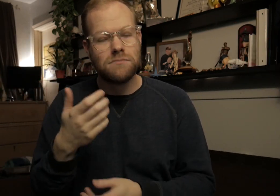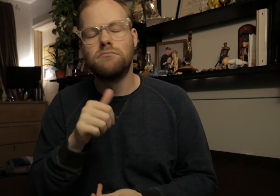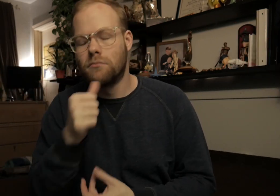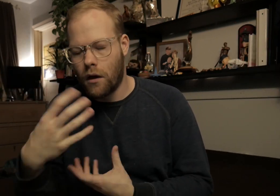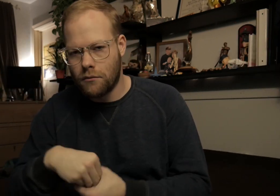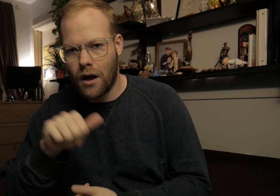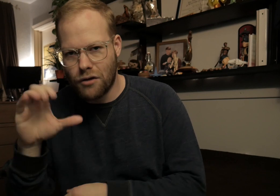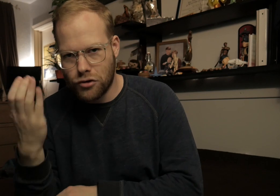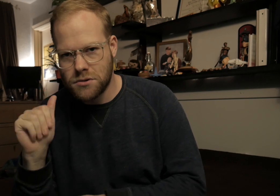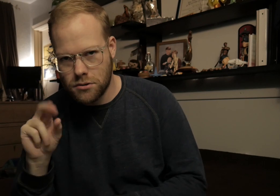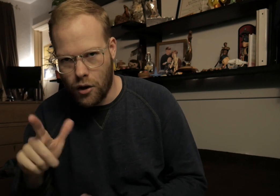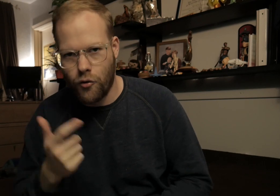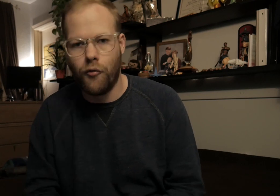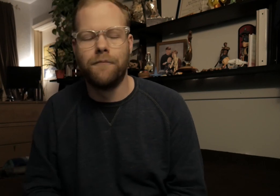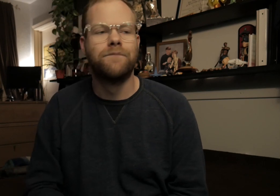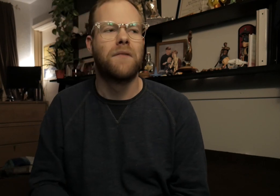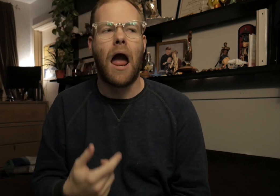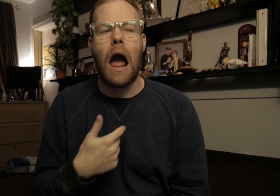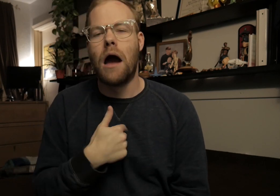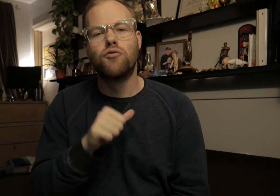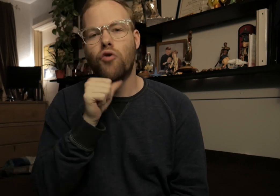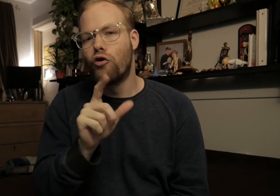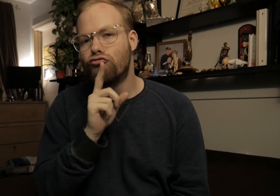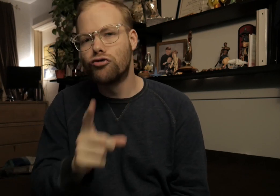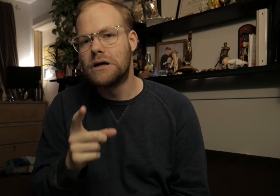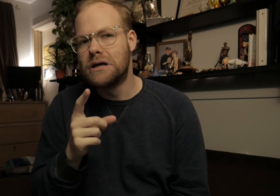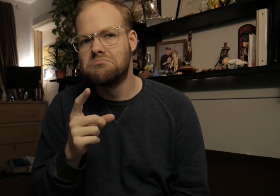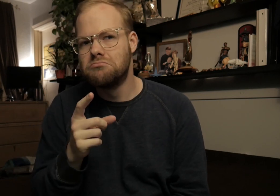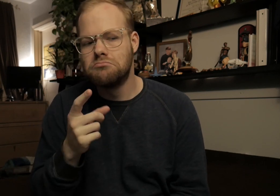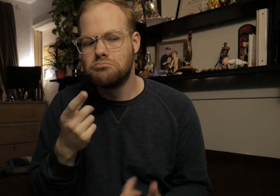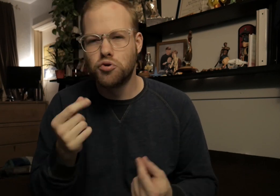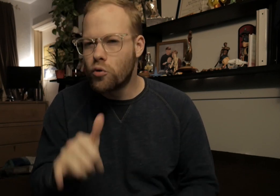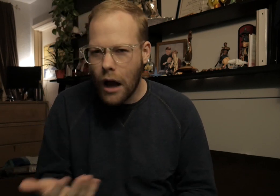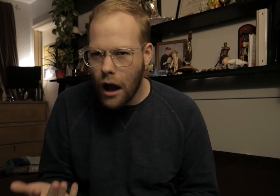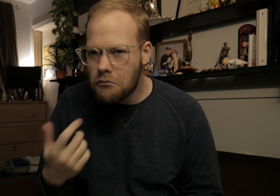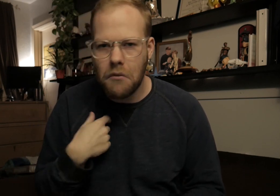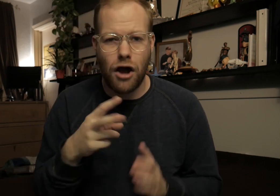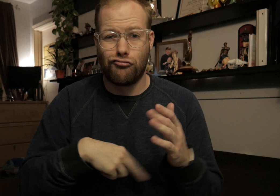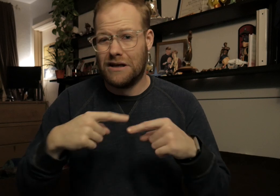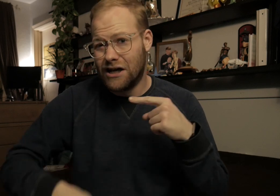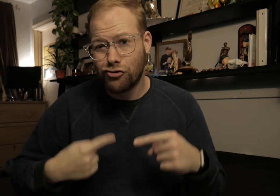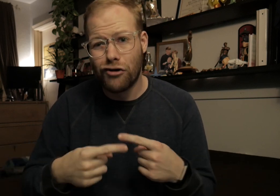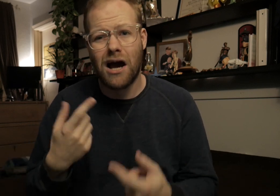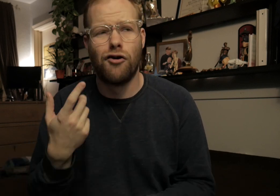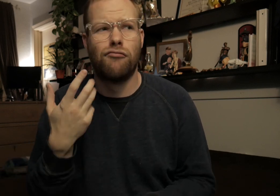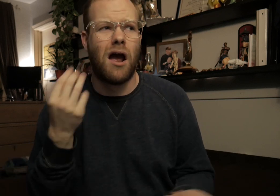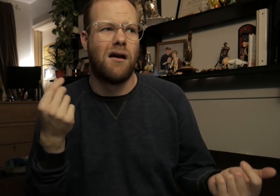(apart from A Christmas Carol)? I don't really do that. I read year-round, and...